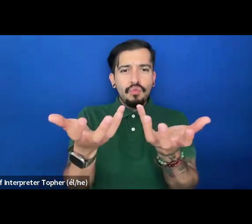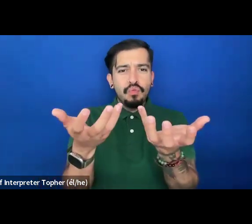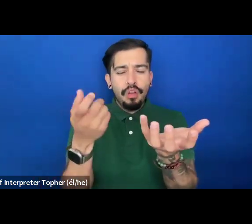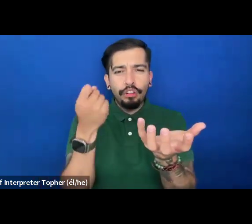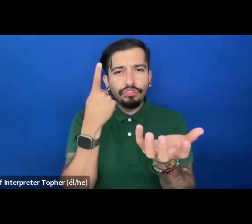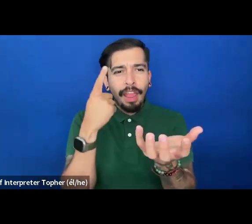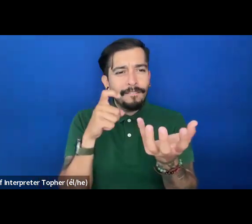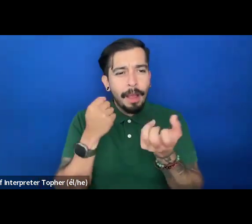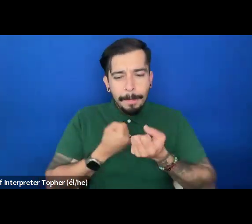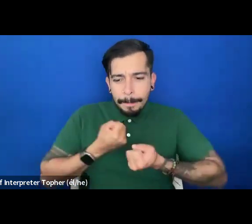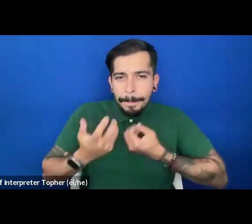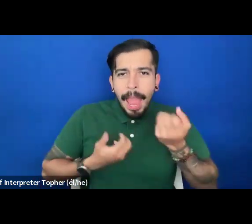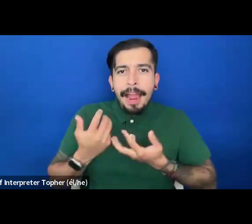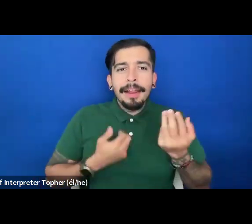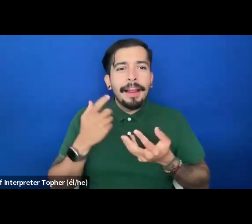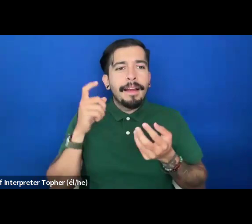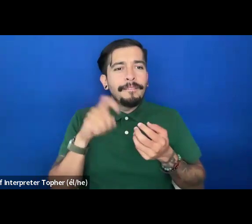that exists in our world, that connects us all.